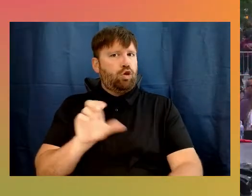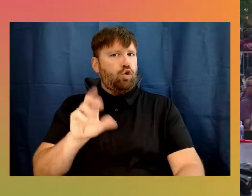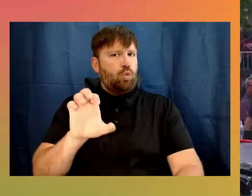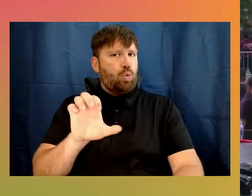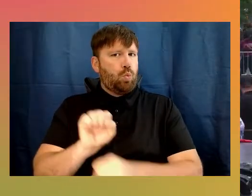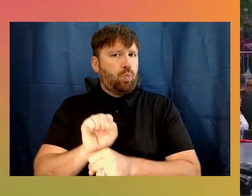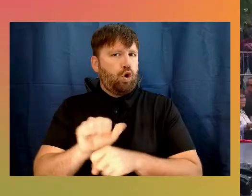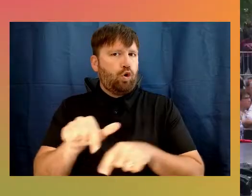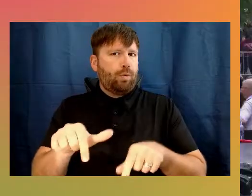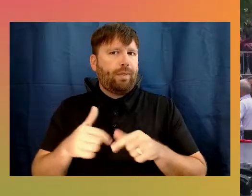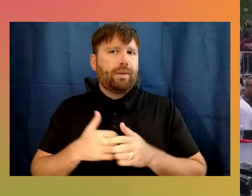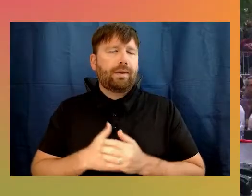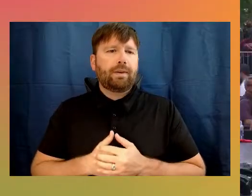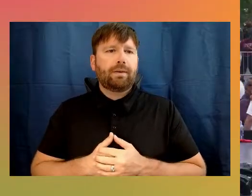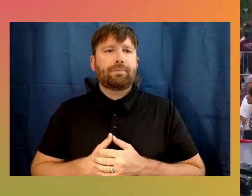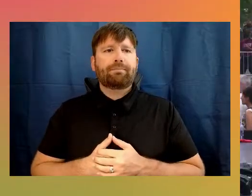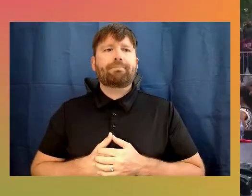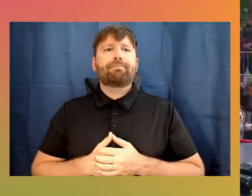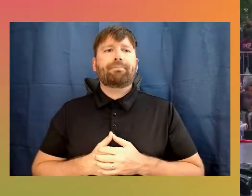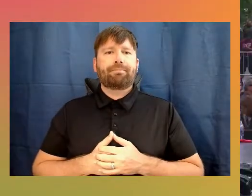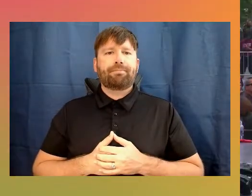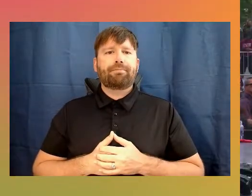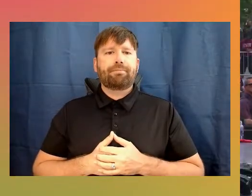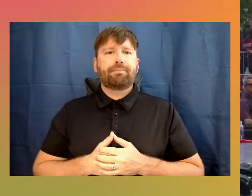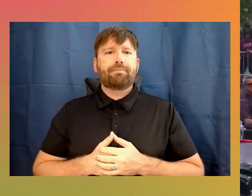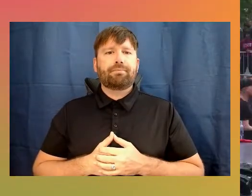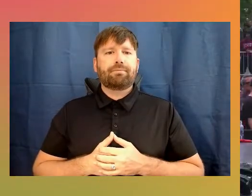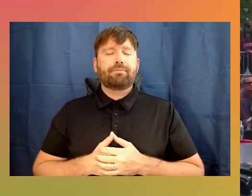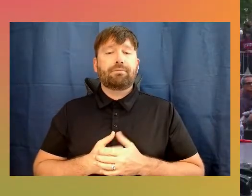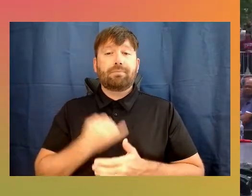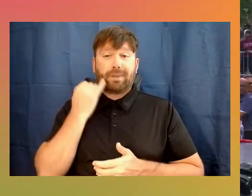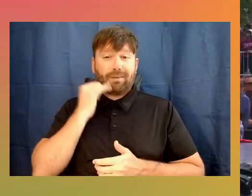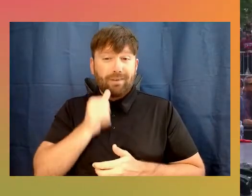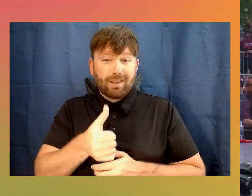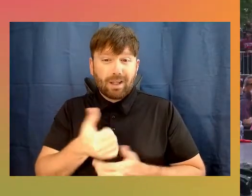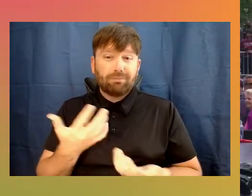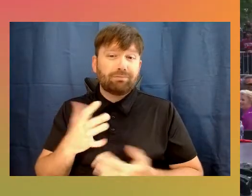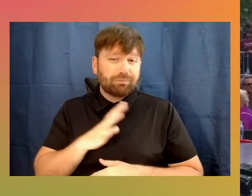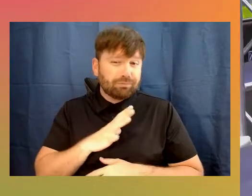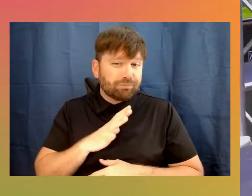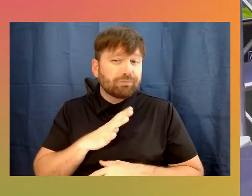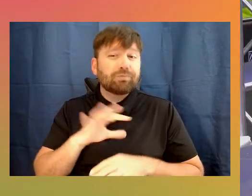I FEEL A GREAT BIT OF CORE WORK